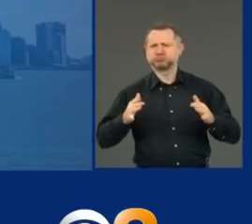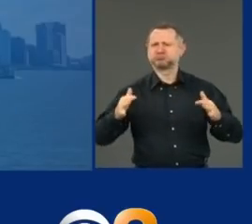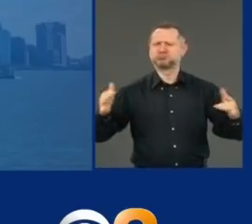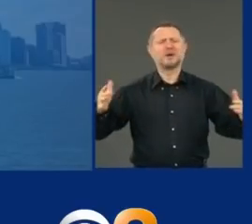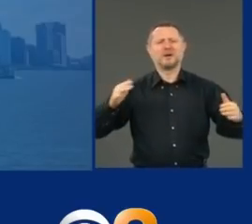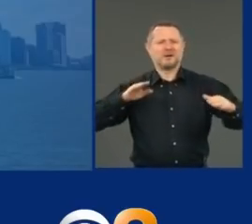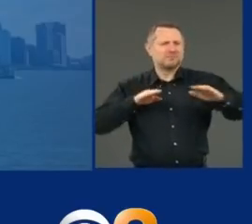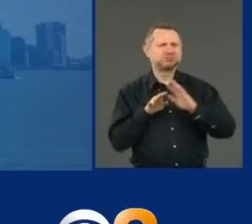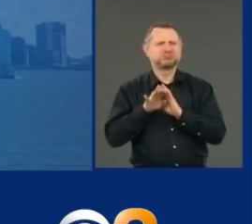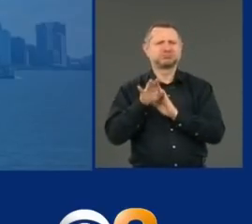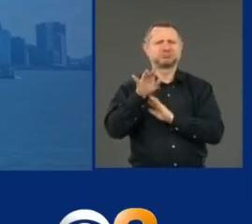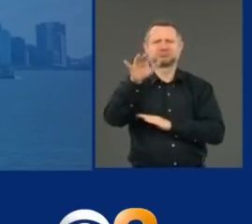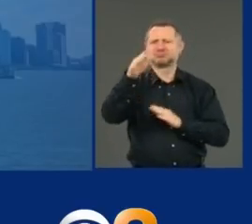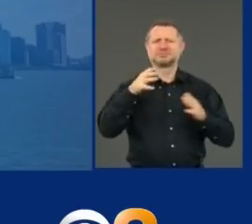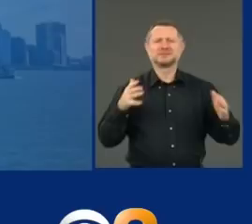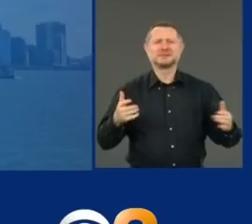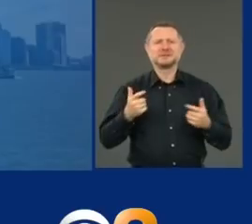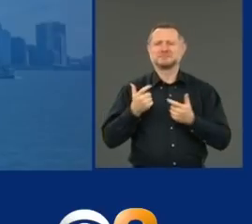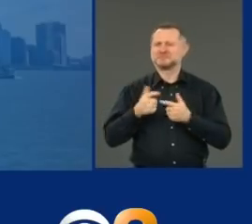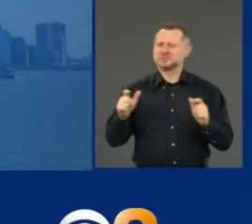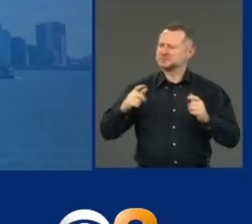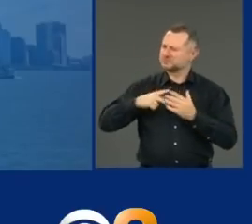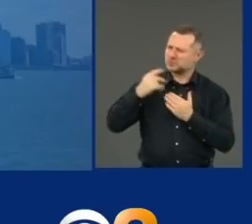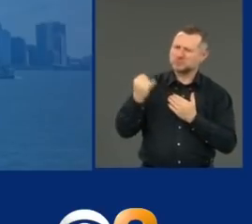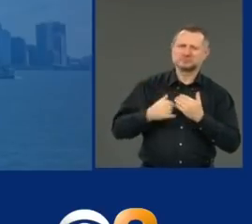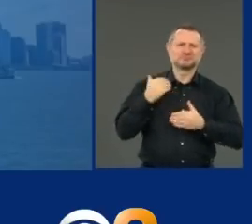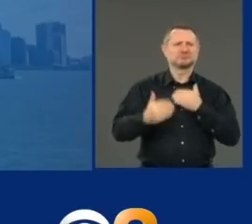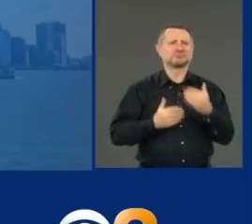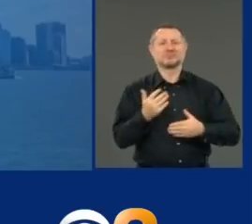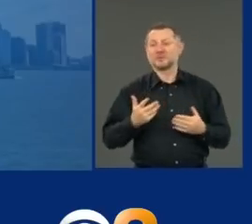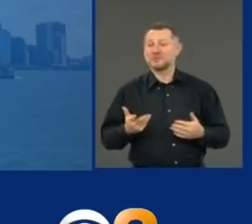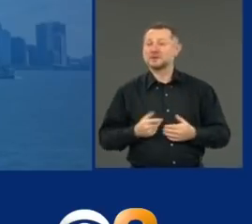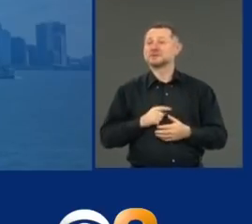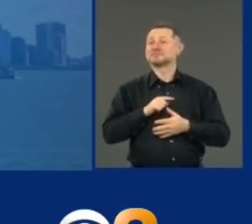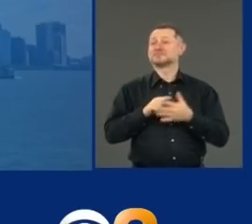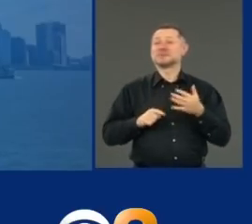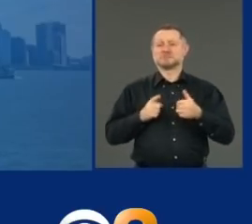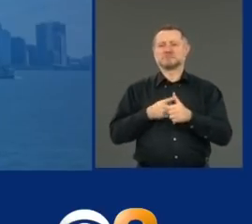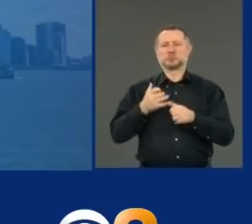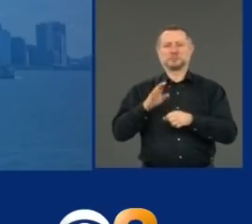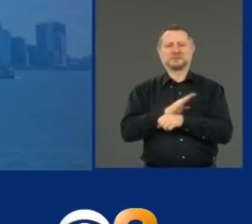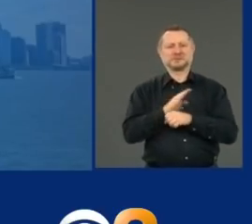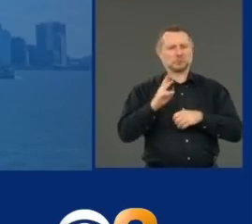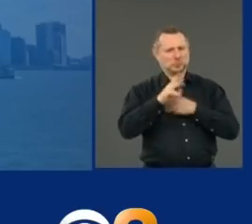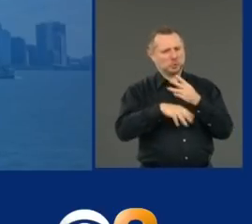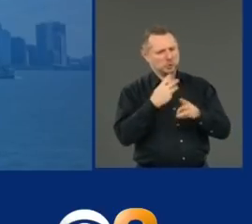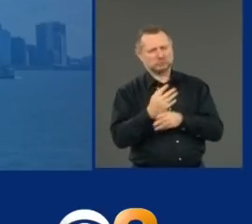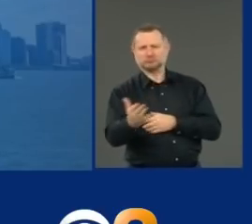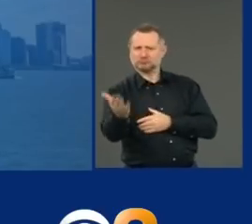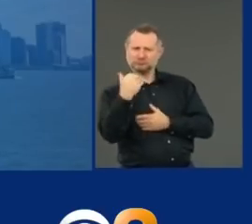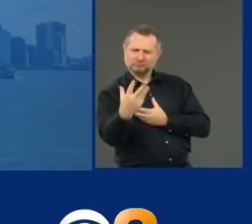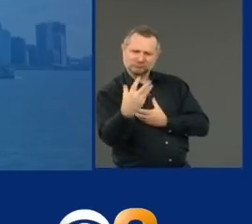WILL BE ABOUT. IT WILL BE ABOUT GOVERNMENT WORKING WITH THE PRIVATE SECTOR AND WORKING WITH BUSINESSES TO JUMPSTART THE